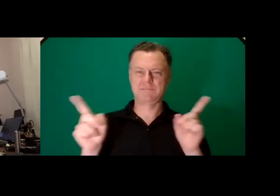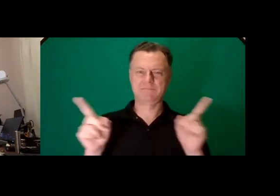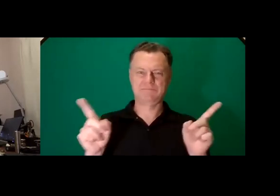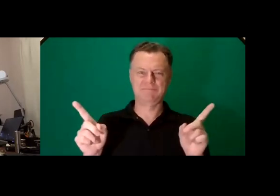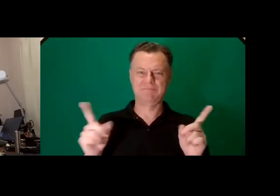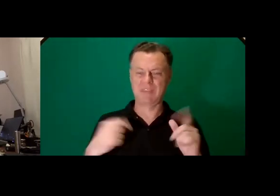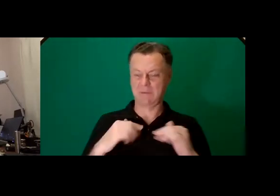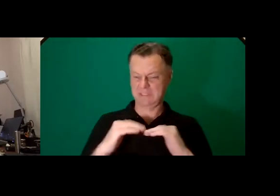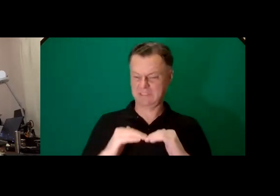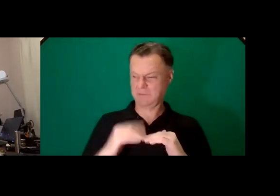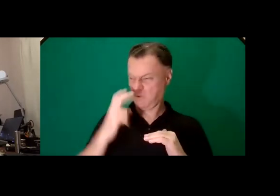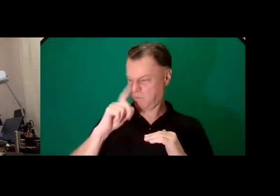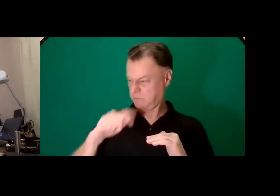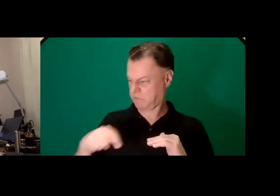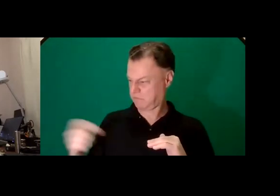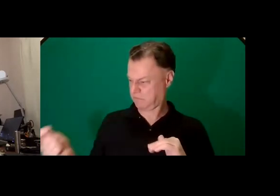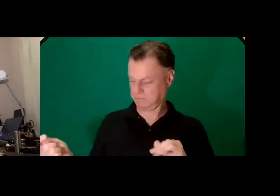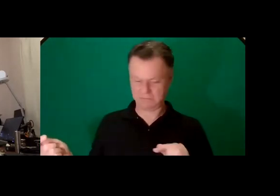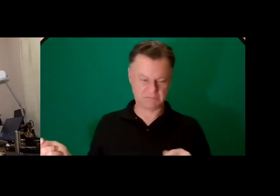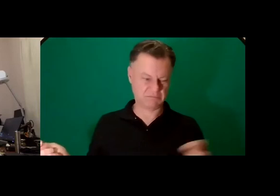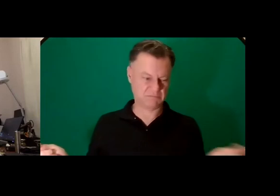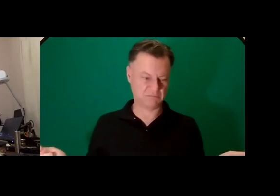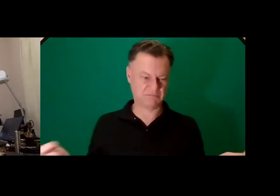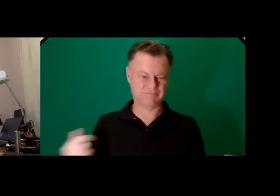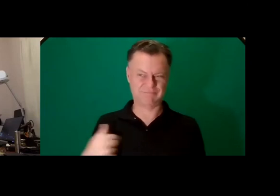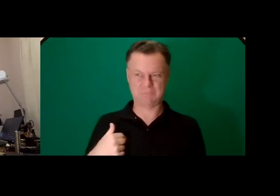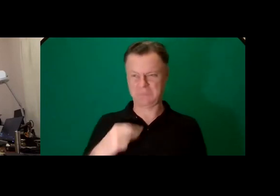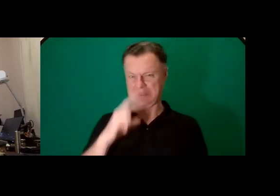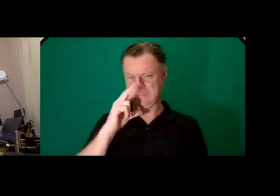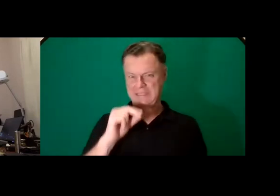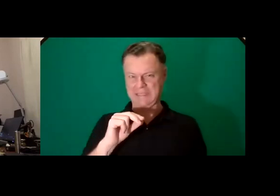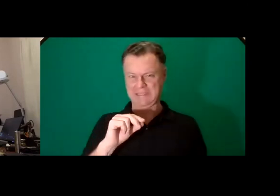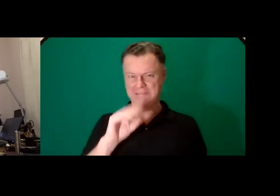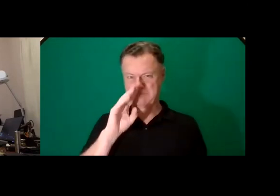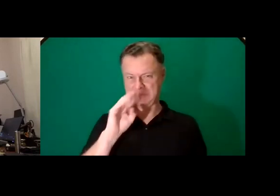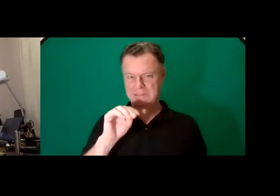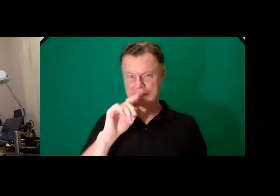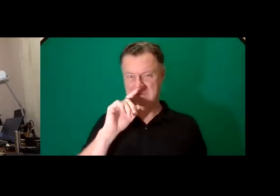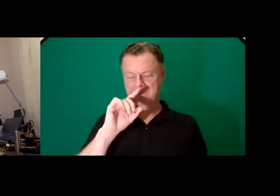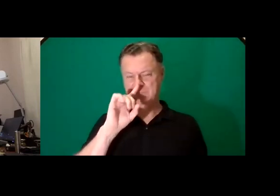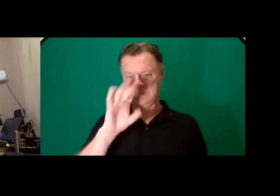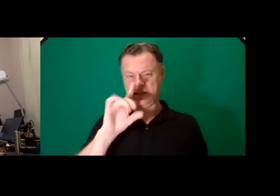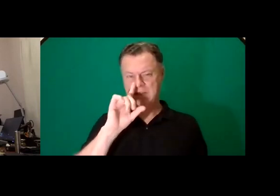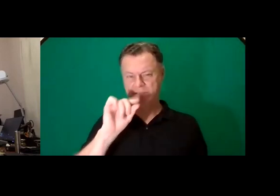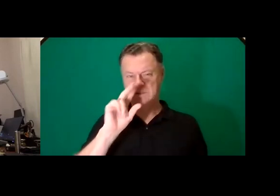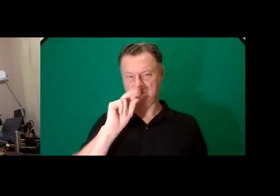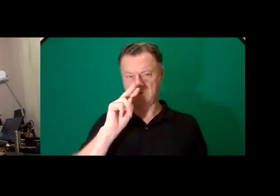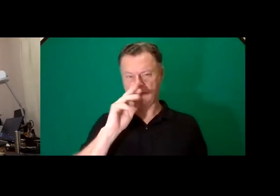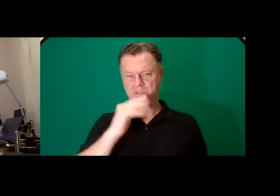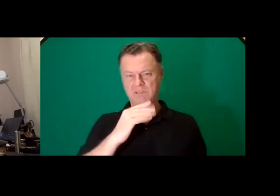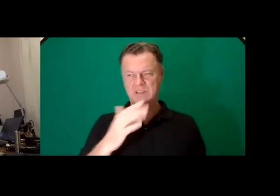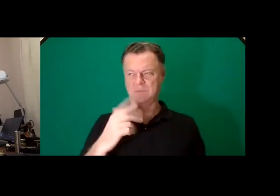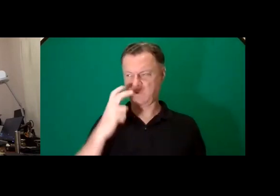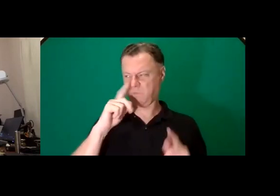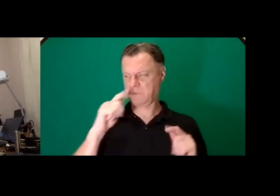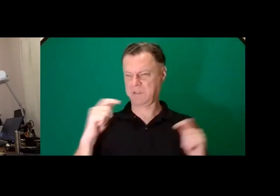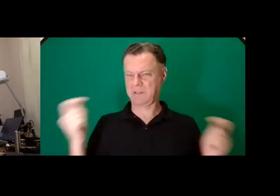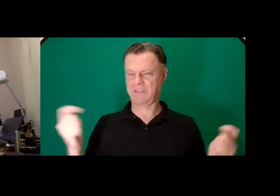sitting there next to me and it's sort of this, I had this idea that there wasn't anyone